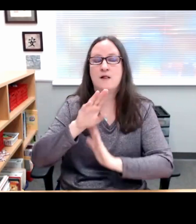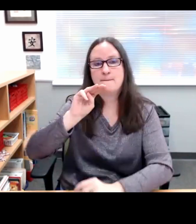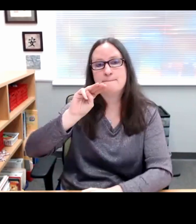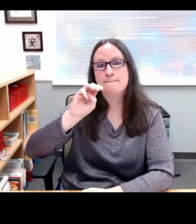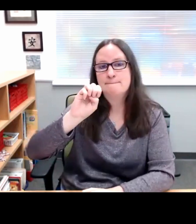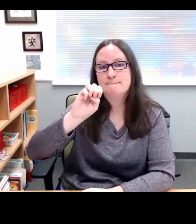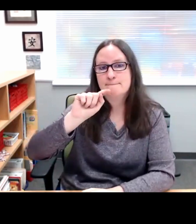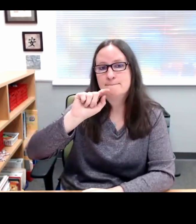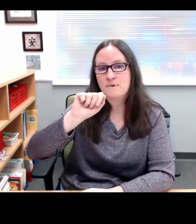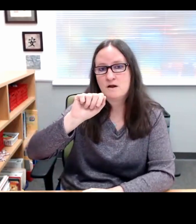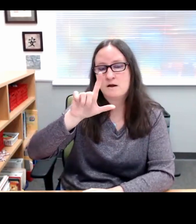and they will pick it up much quicker.